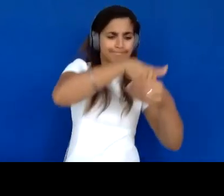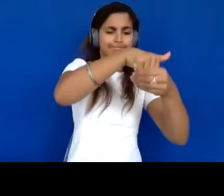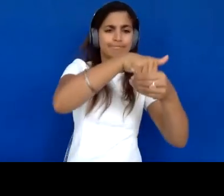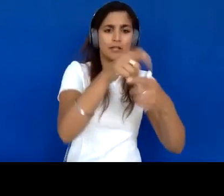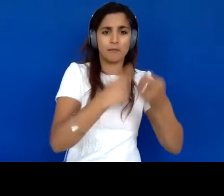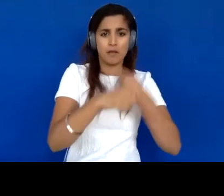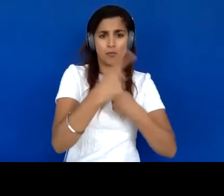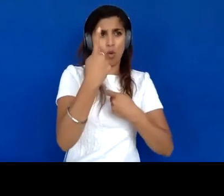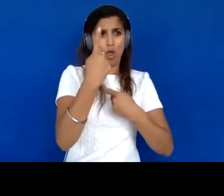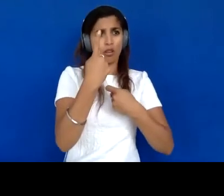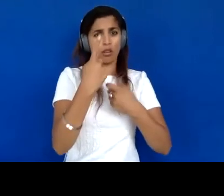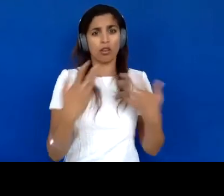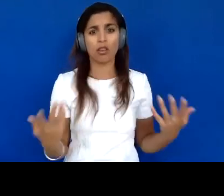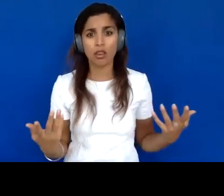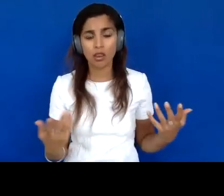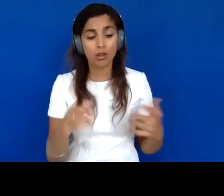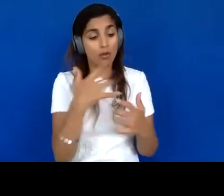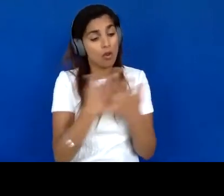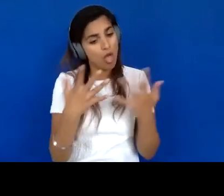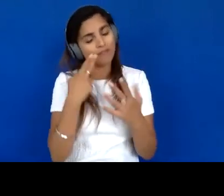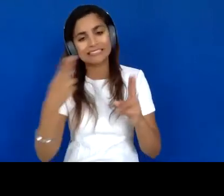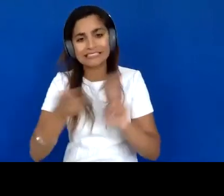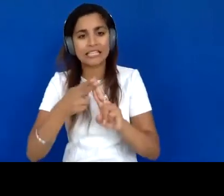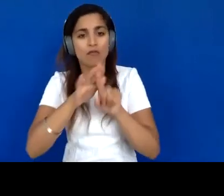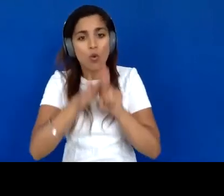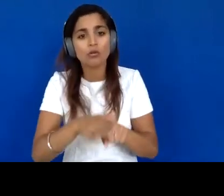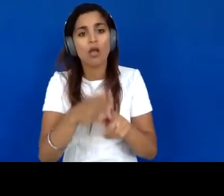stereotypes historical presidents and popular media representations play in